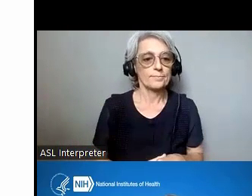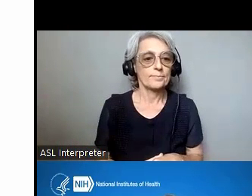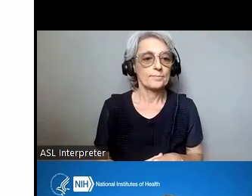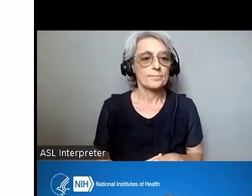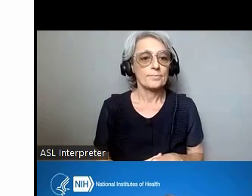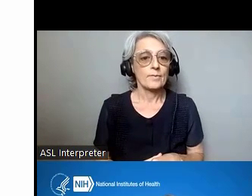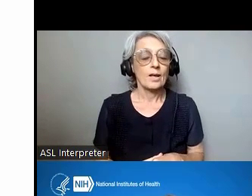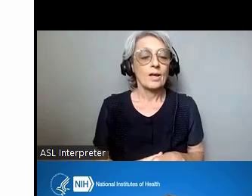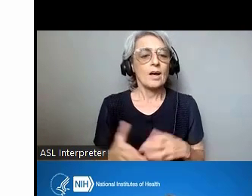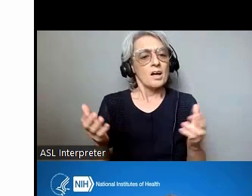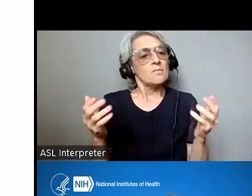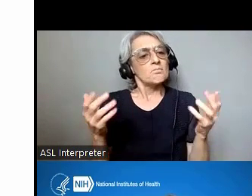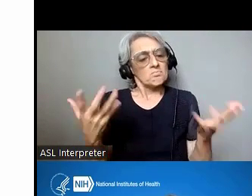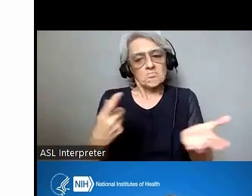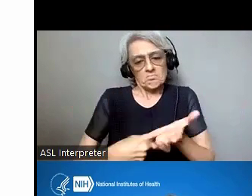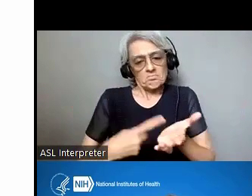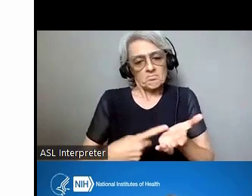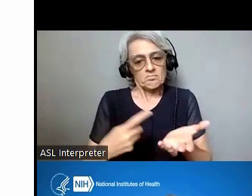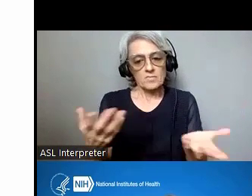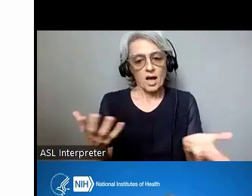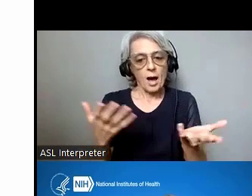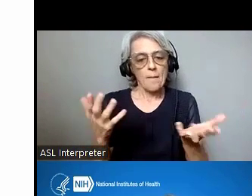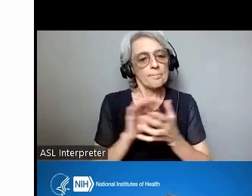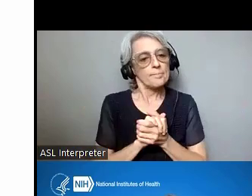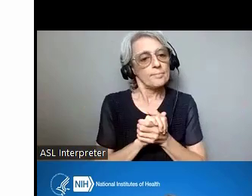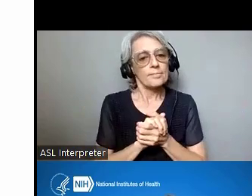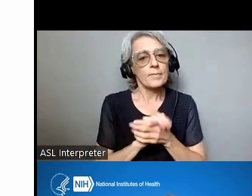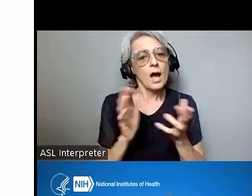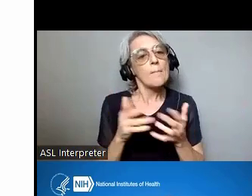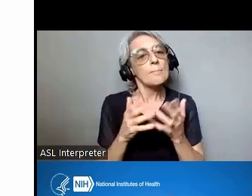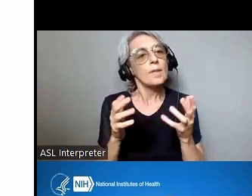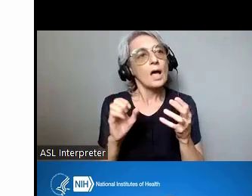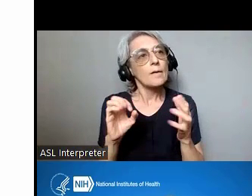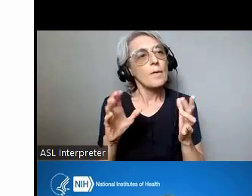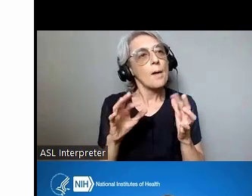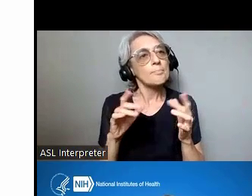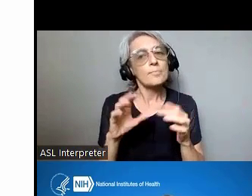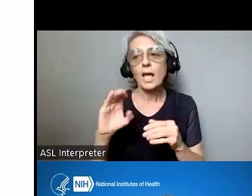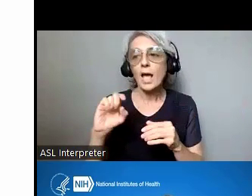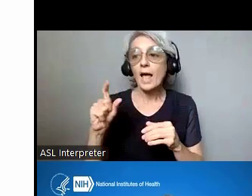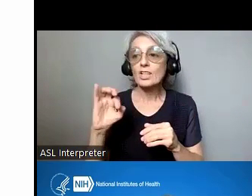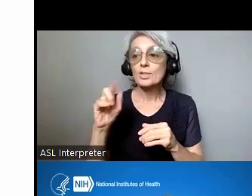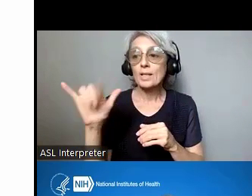Now, let's go over eligibility criteria for each of the programs.